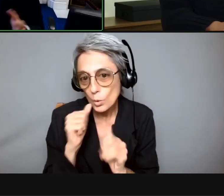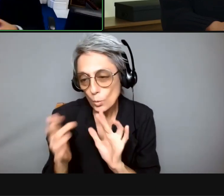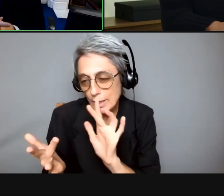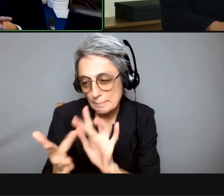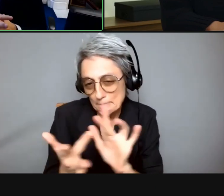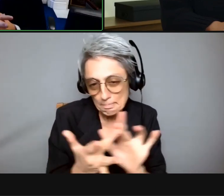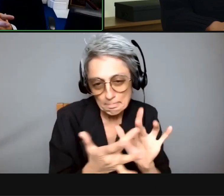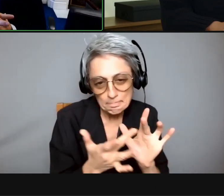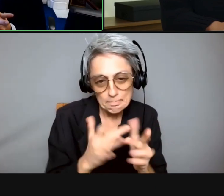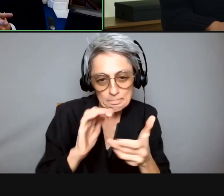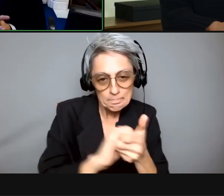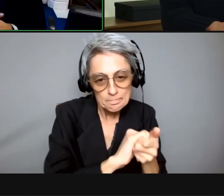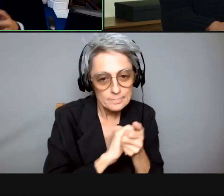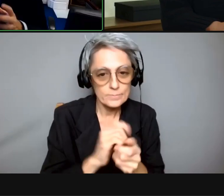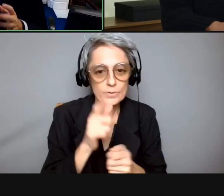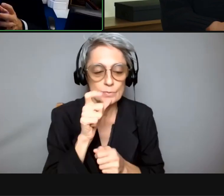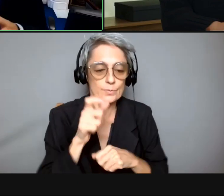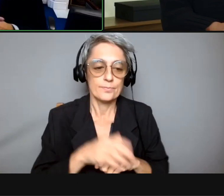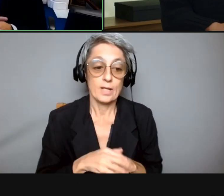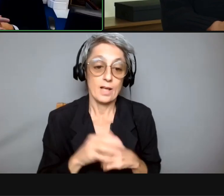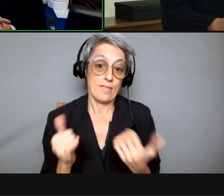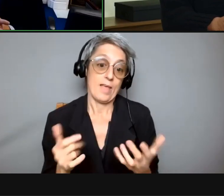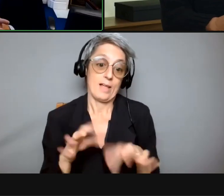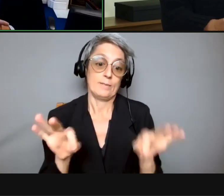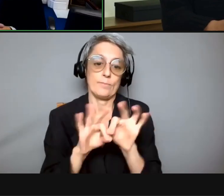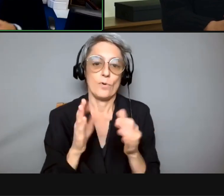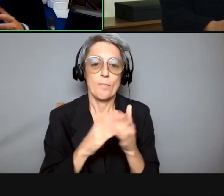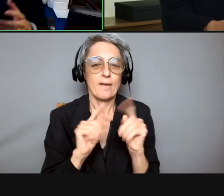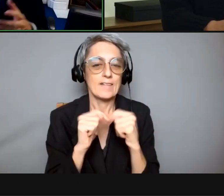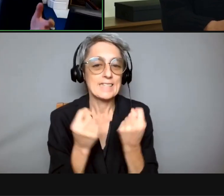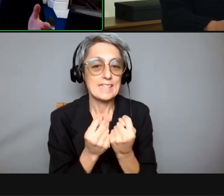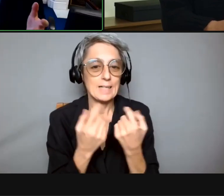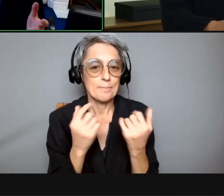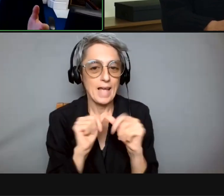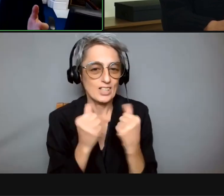and interagency team is doing right now is is identifying, well, who are those biggest suppliers?